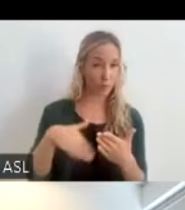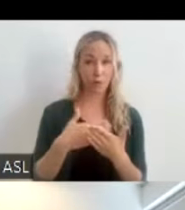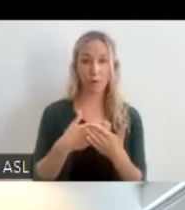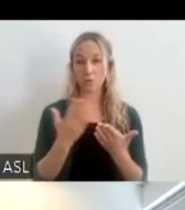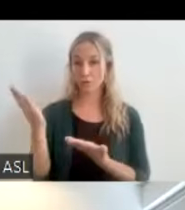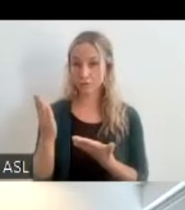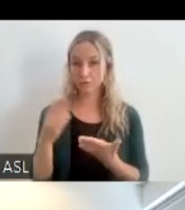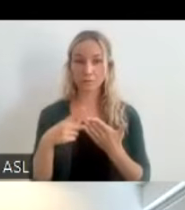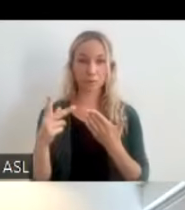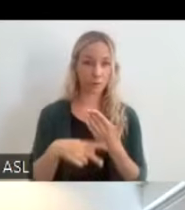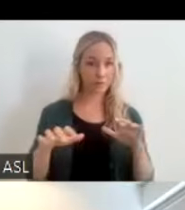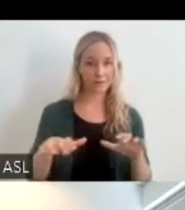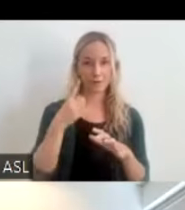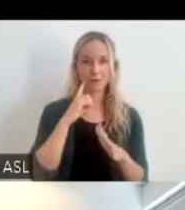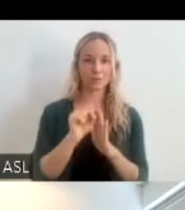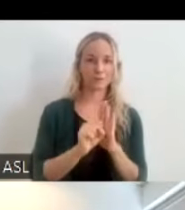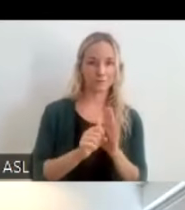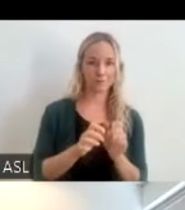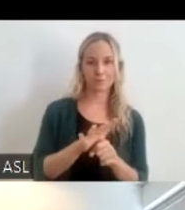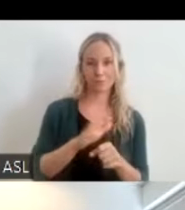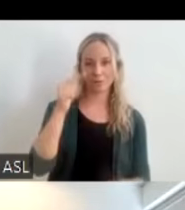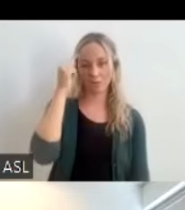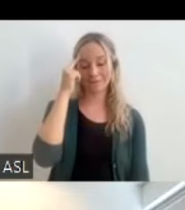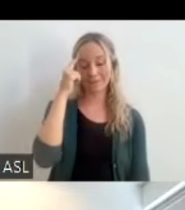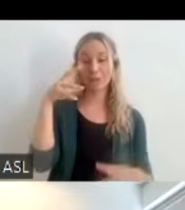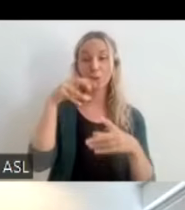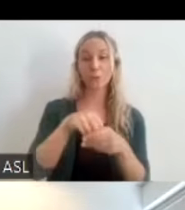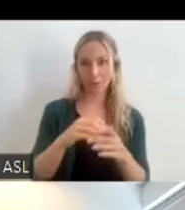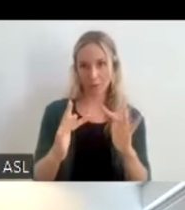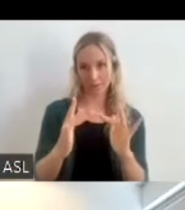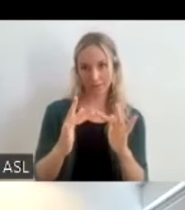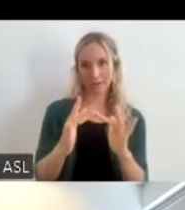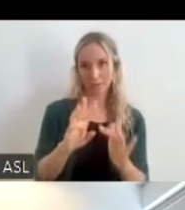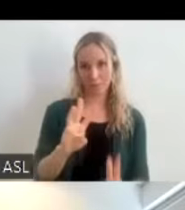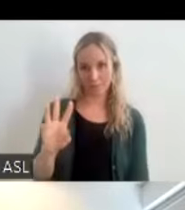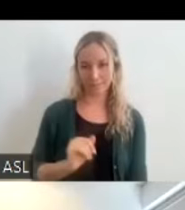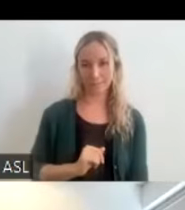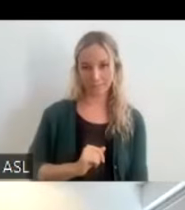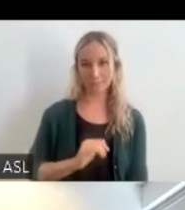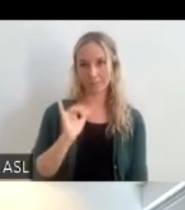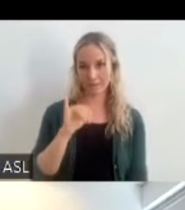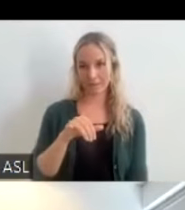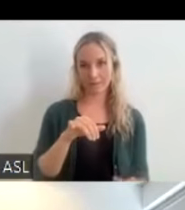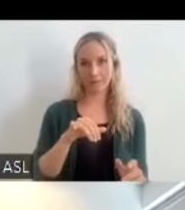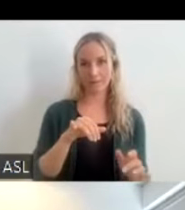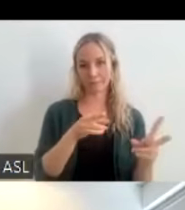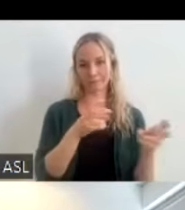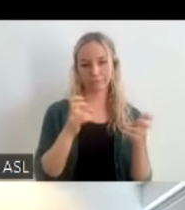language comes directly from the guidance, And here we're talking about Title 2 entities , services, programs, or